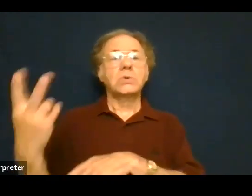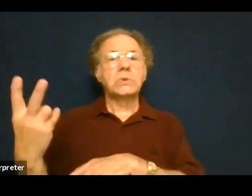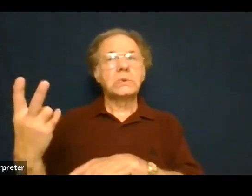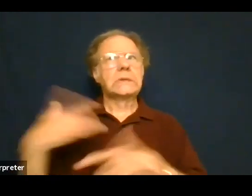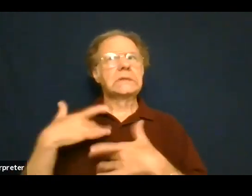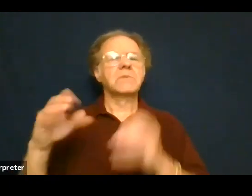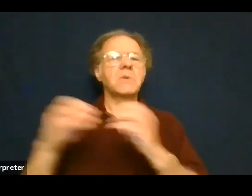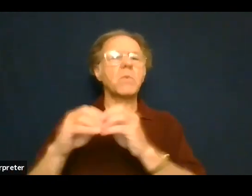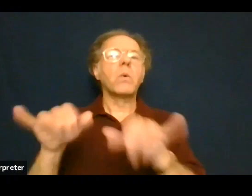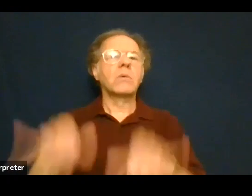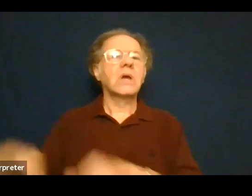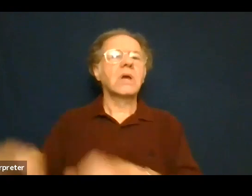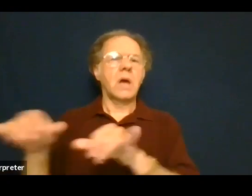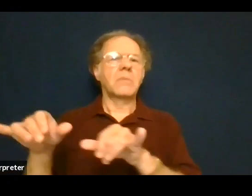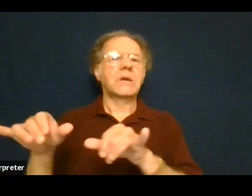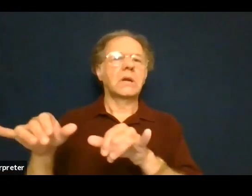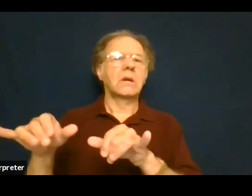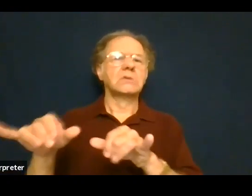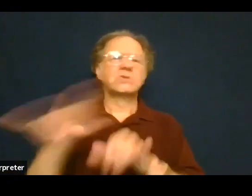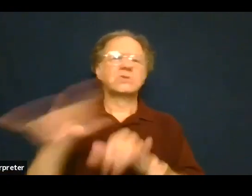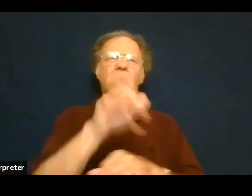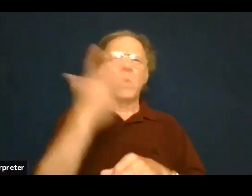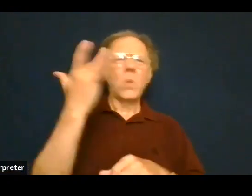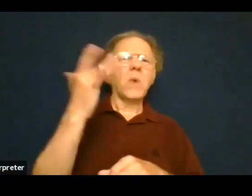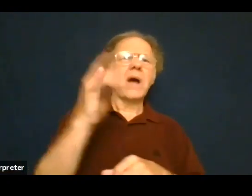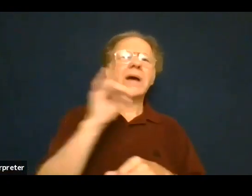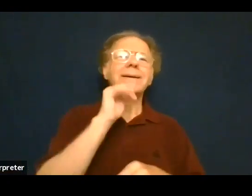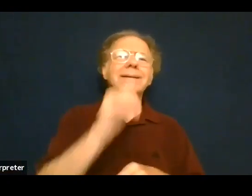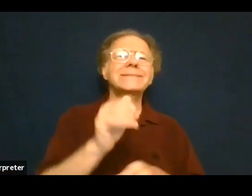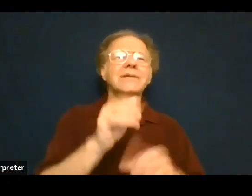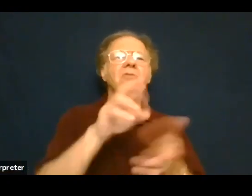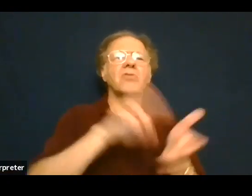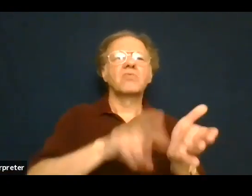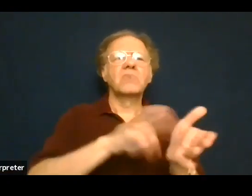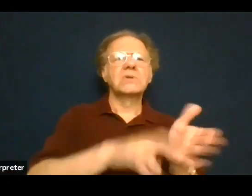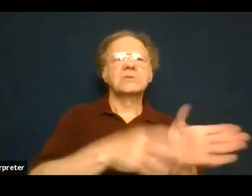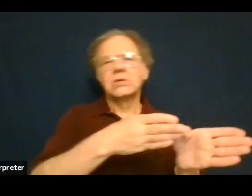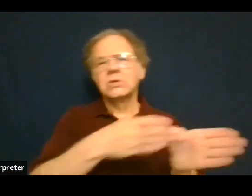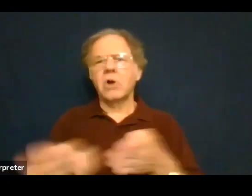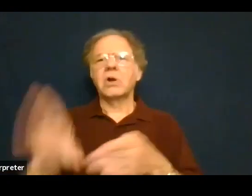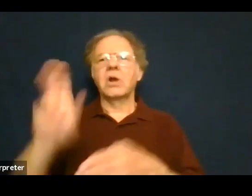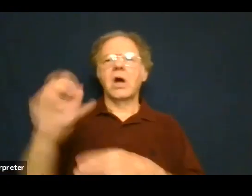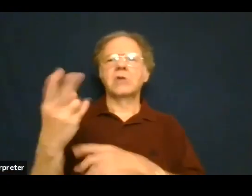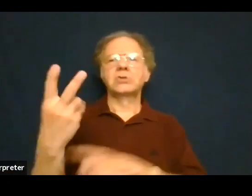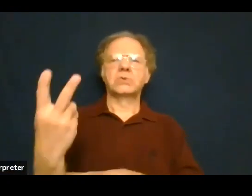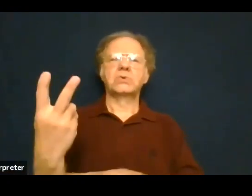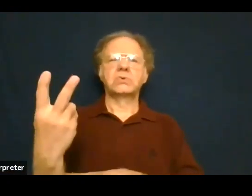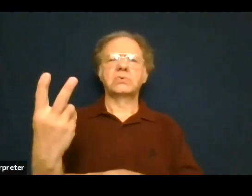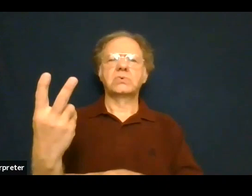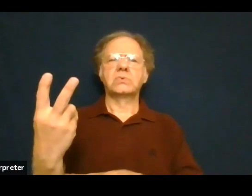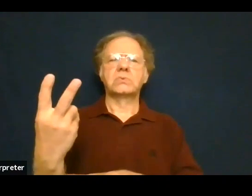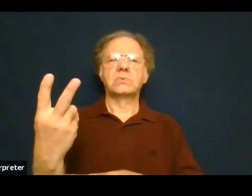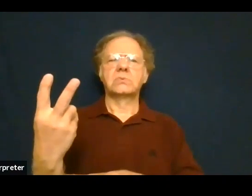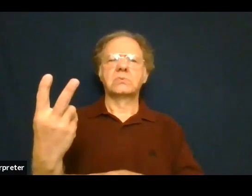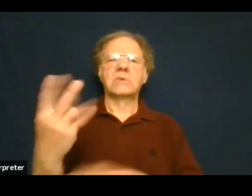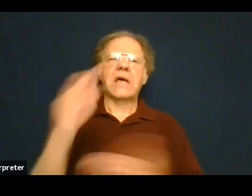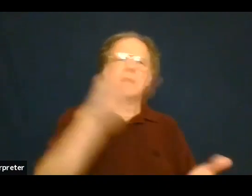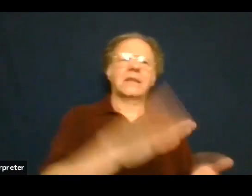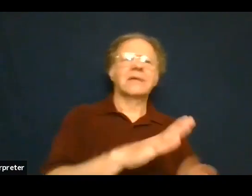And so the question is, why isn't the research targeting Usher 2 and why more on USH1?